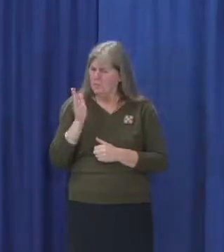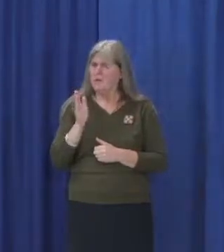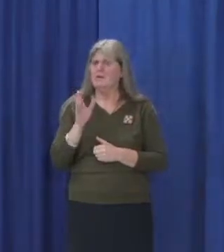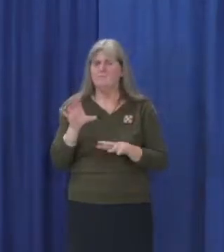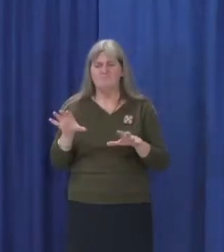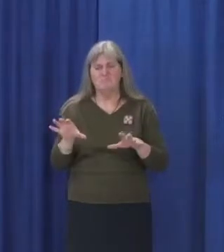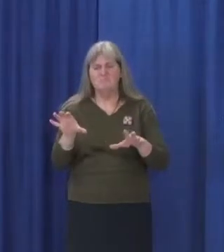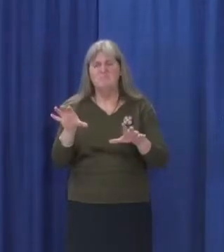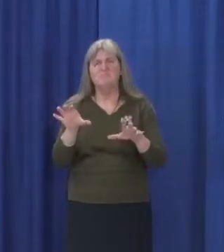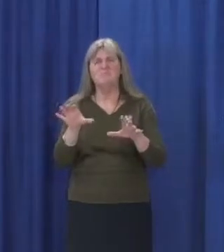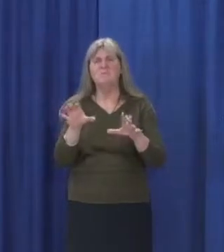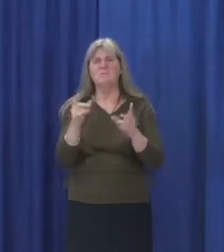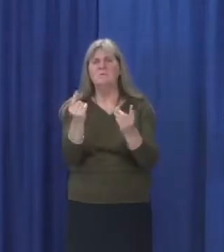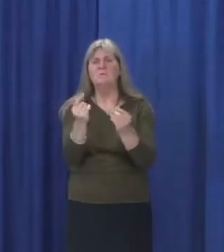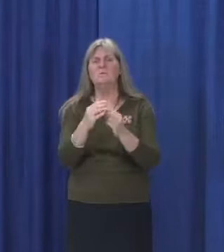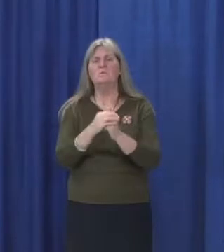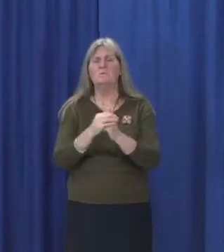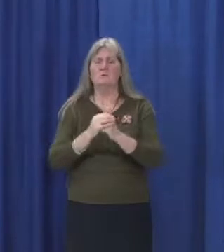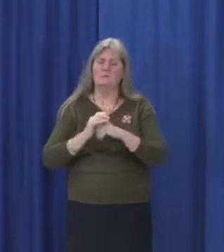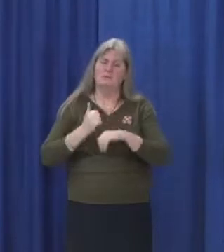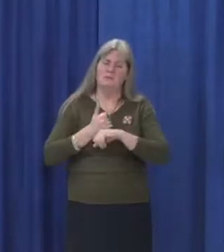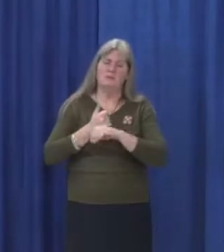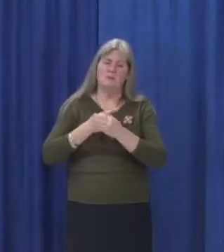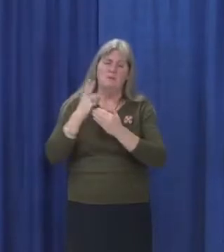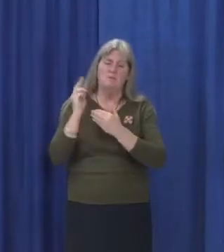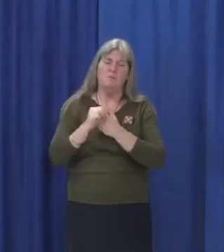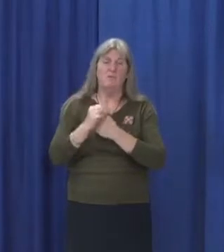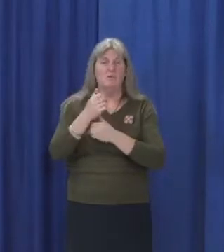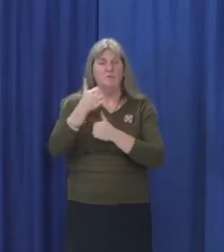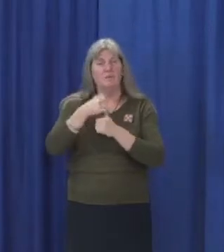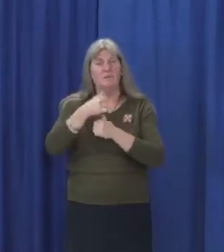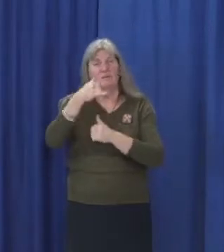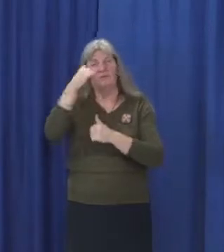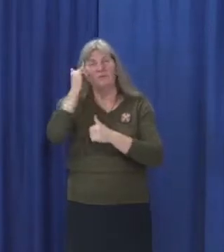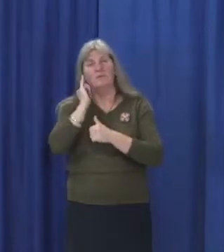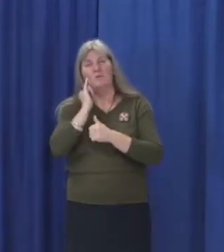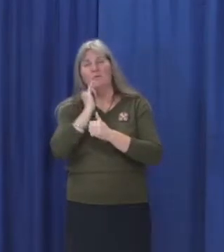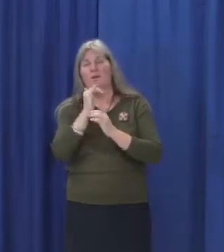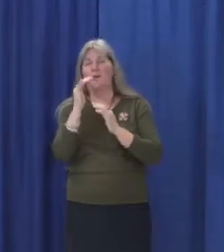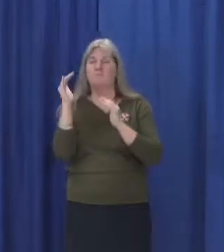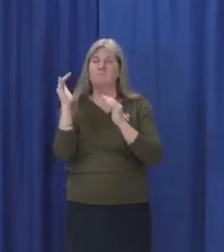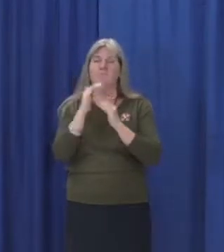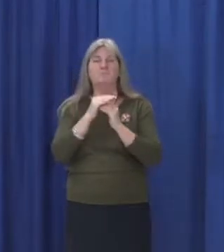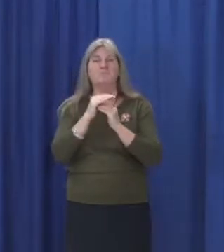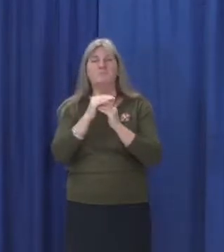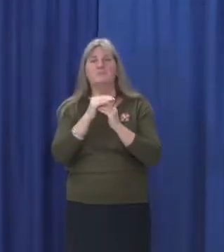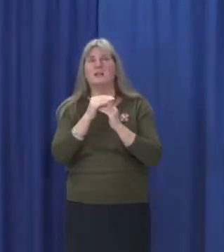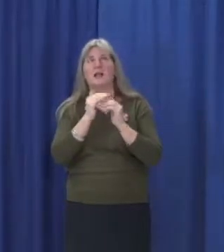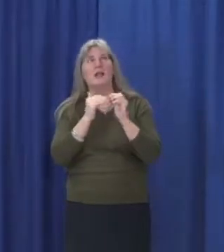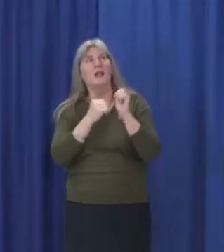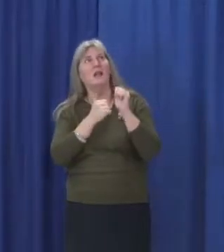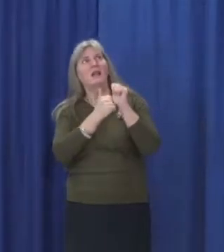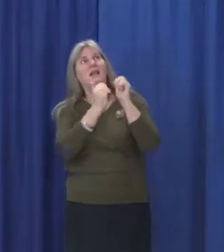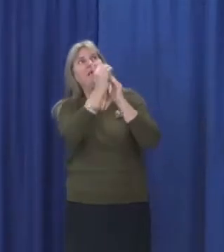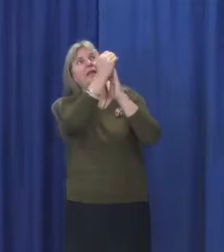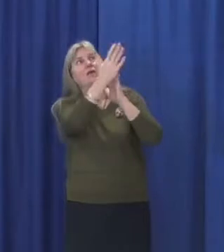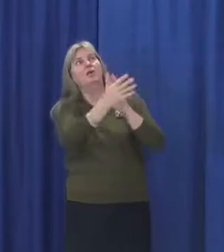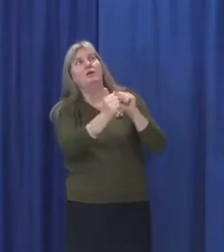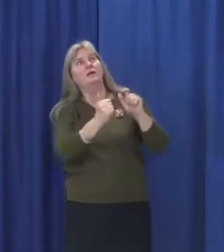We need to make sure we have programs. YUKON was the lead nationally.